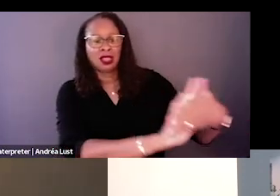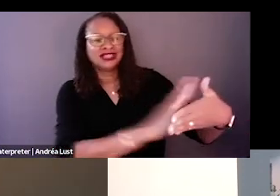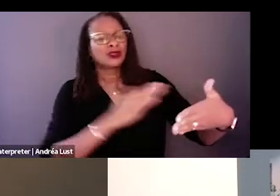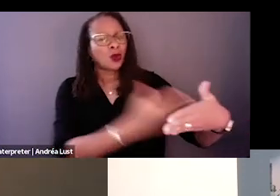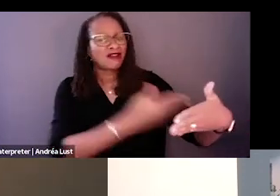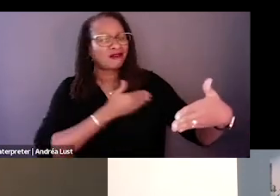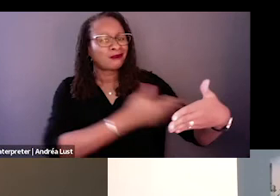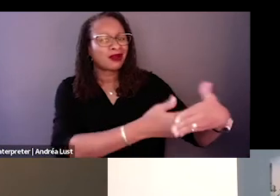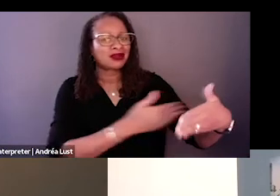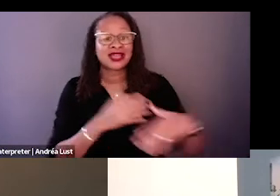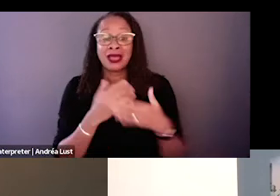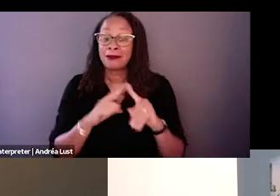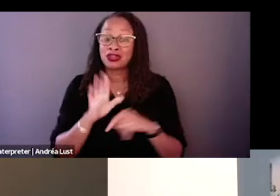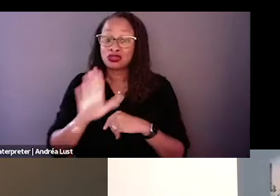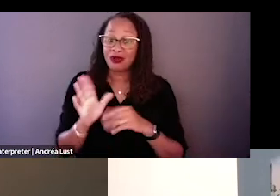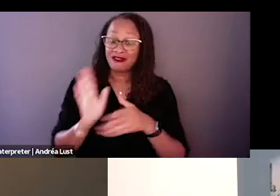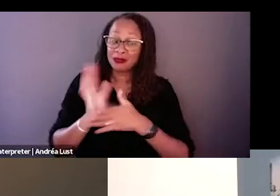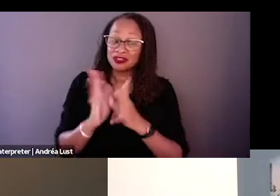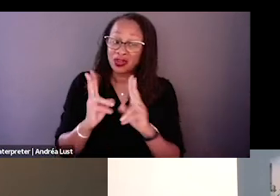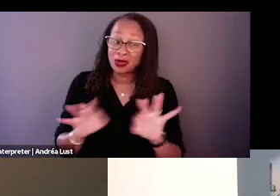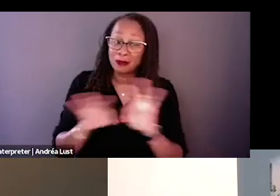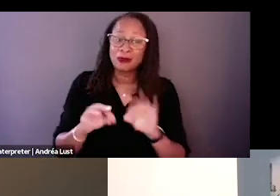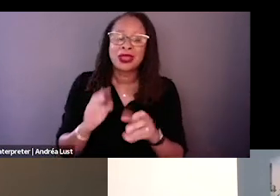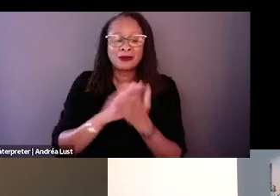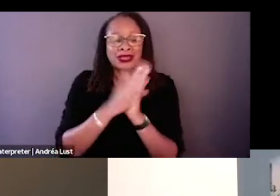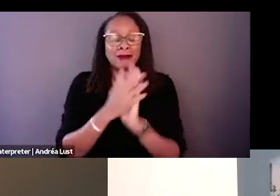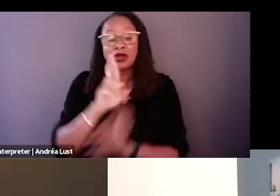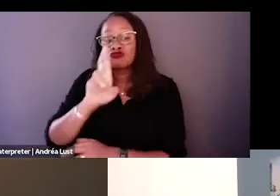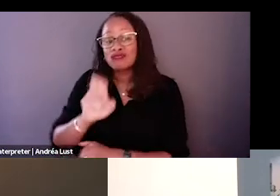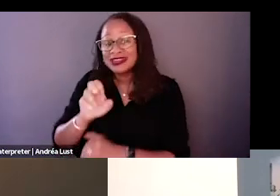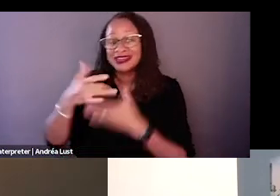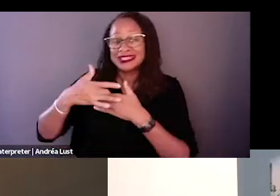We know what's going to happen to them, and they don't.